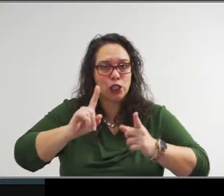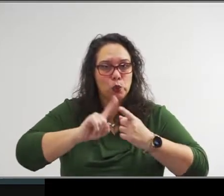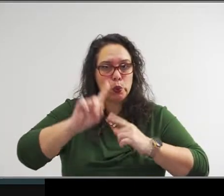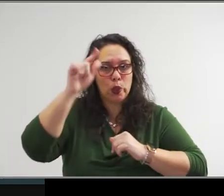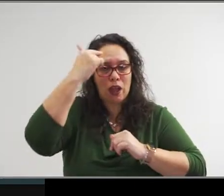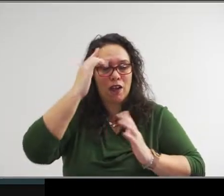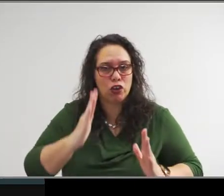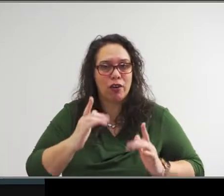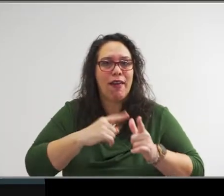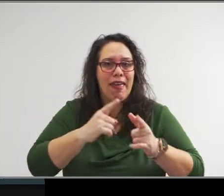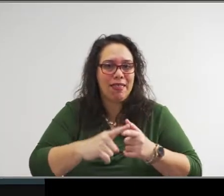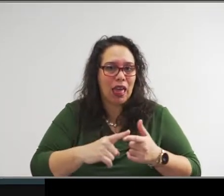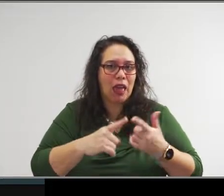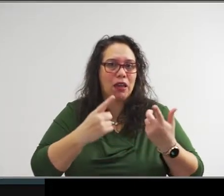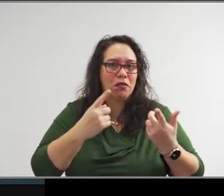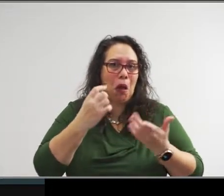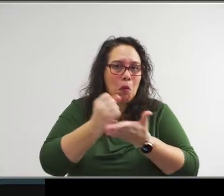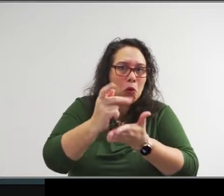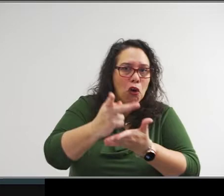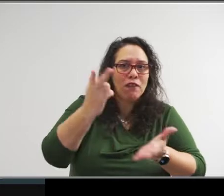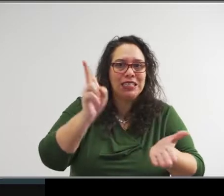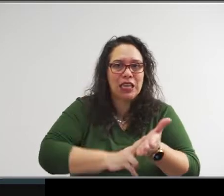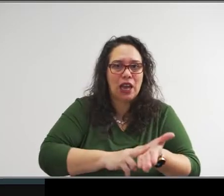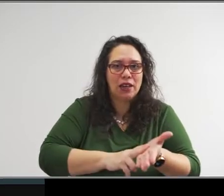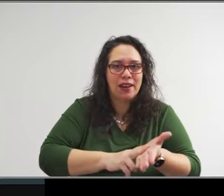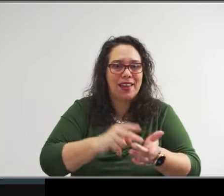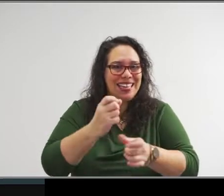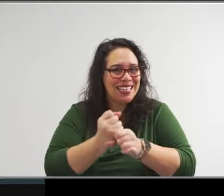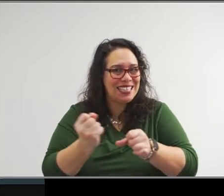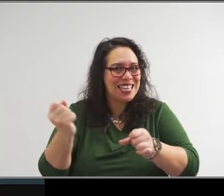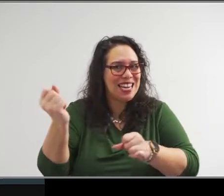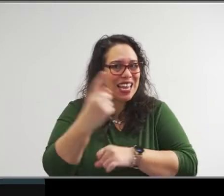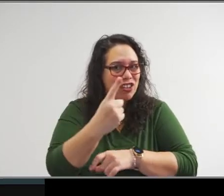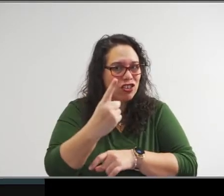Is money for next year. Not money for the current year, correct.